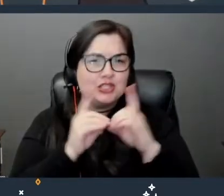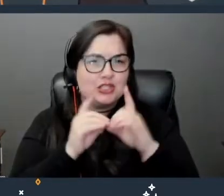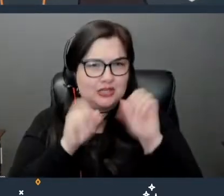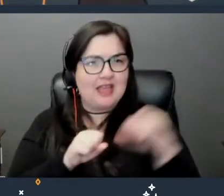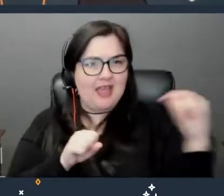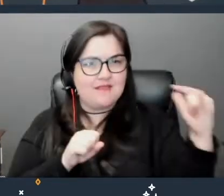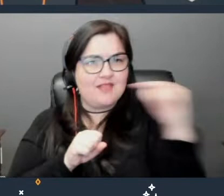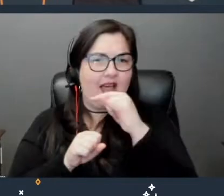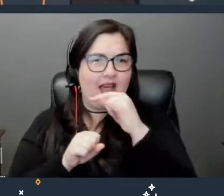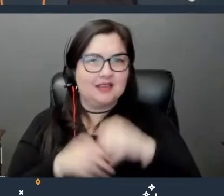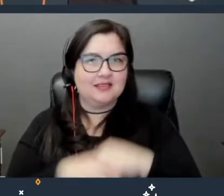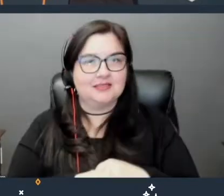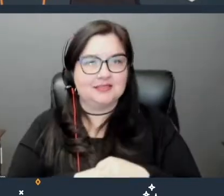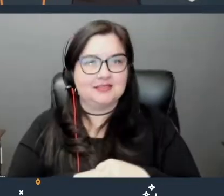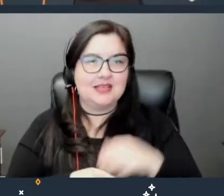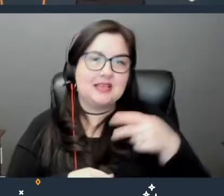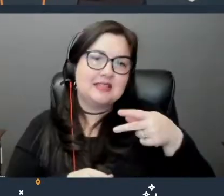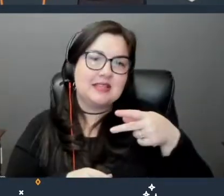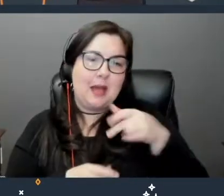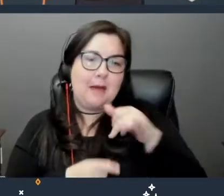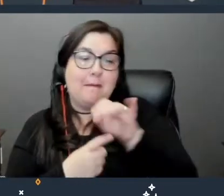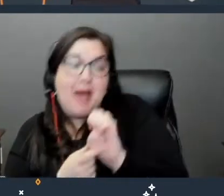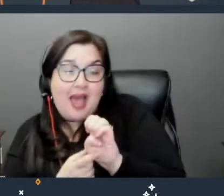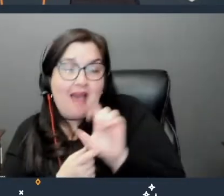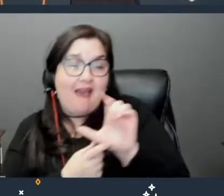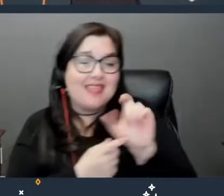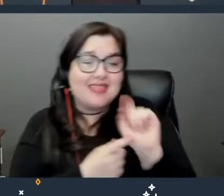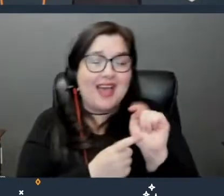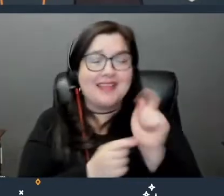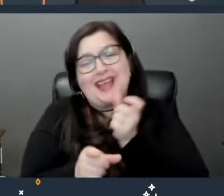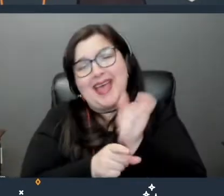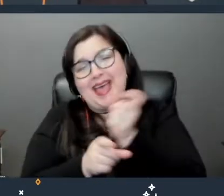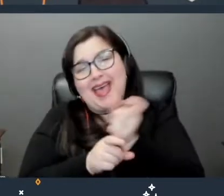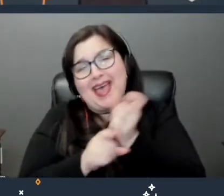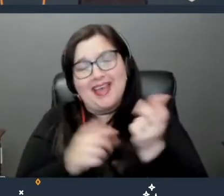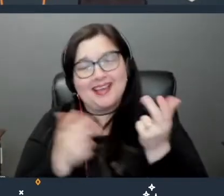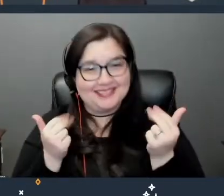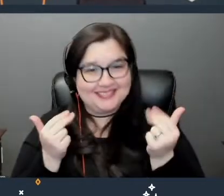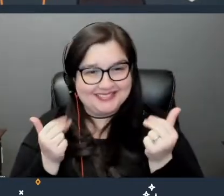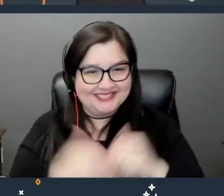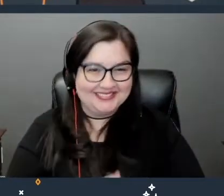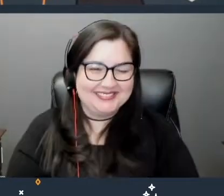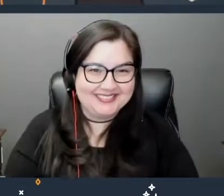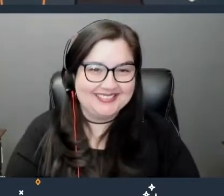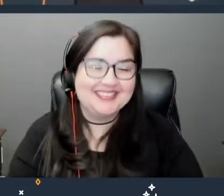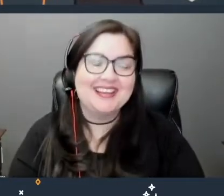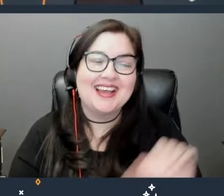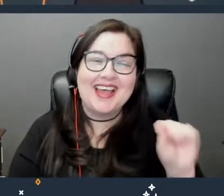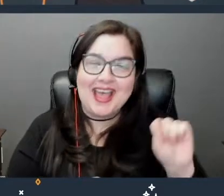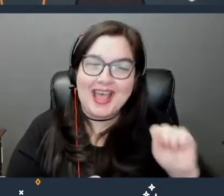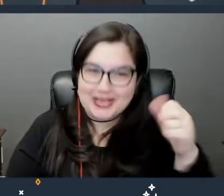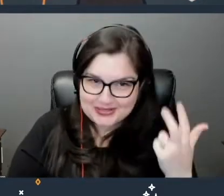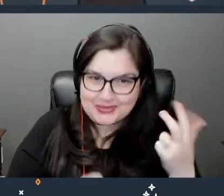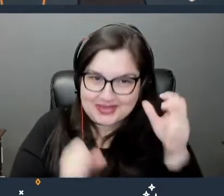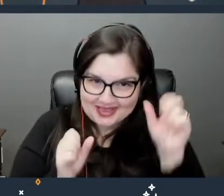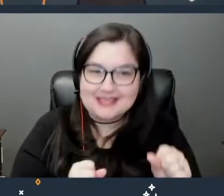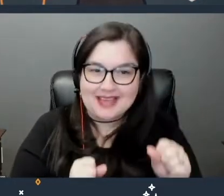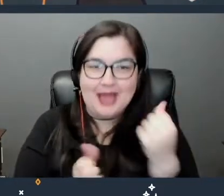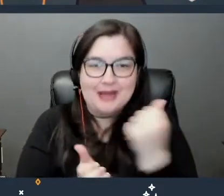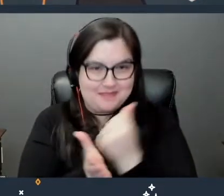It's a pie-lot. There we go. I'll be here all week. Lastly, S3 can now get its own passport without any parental supervision.